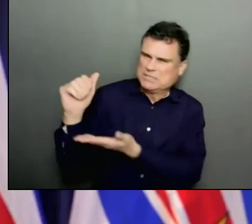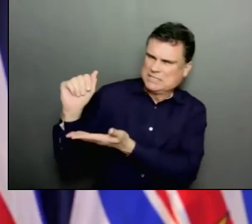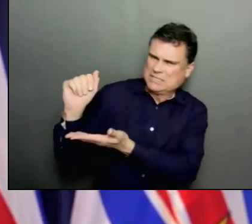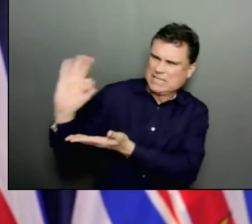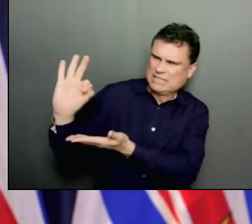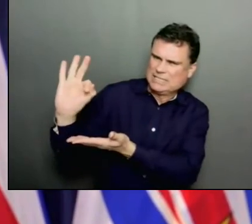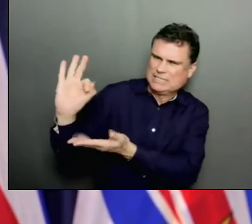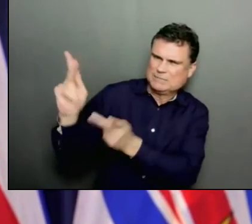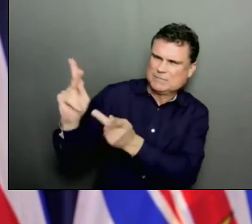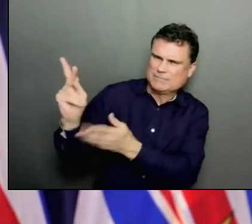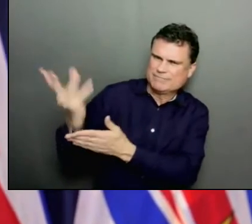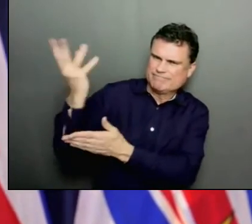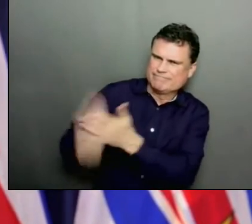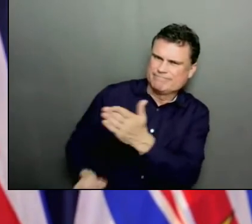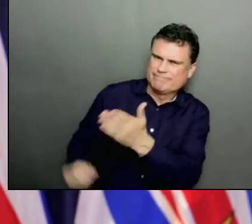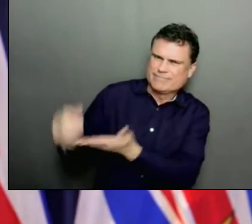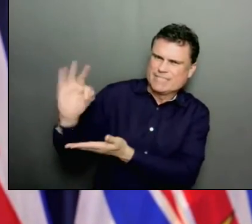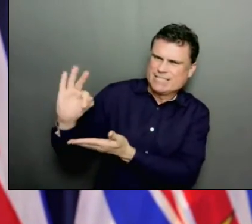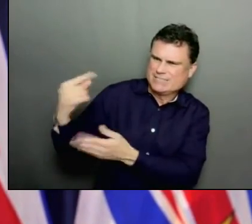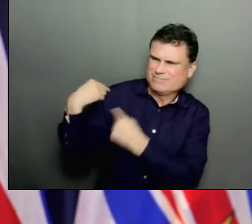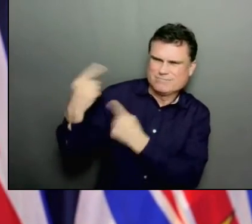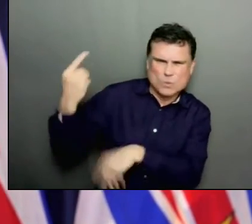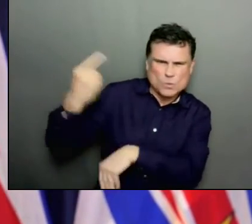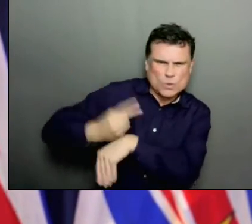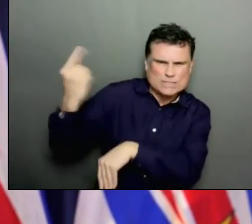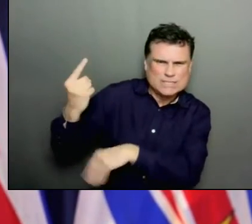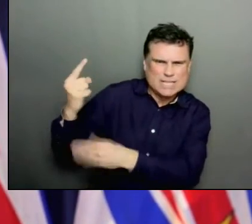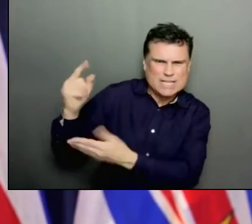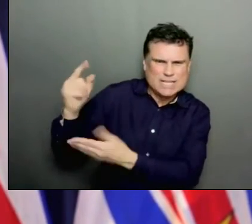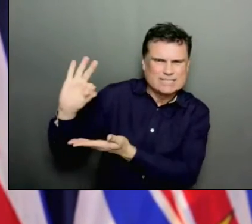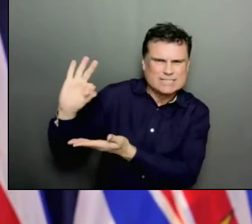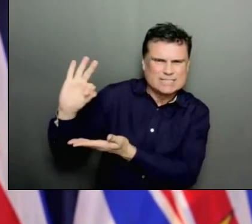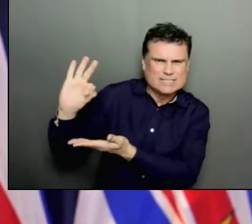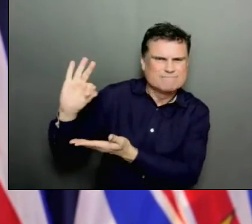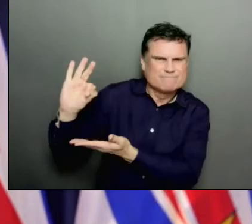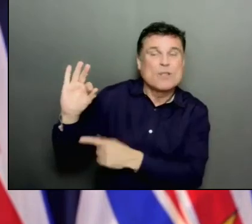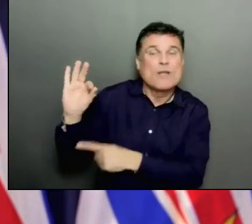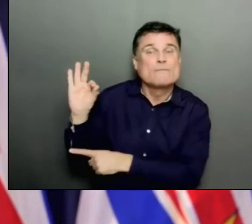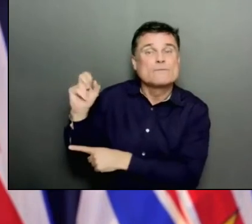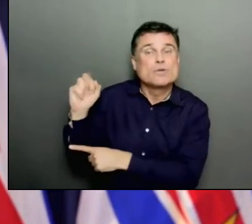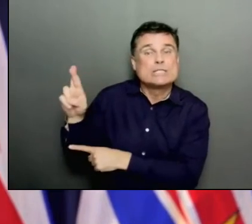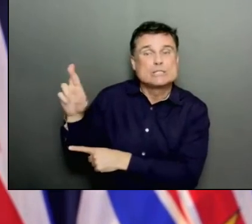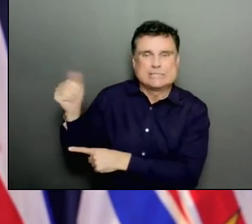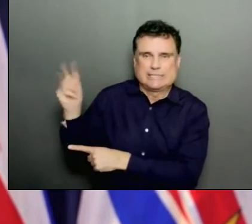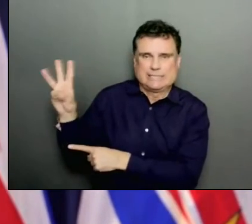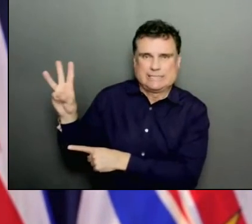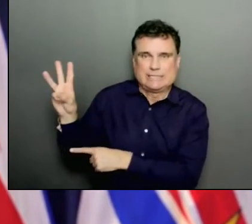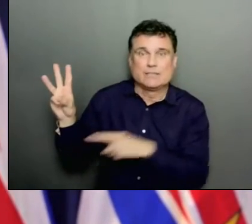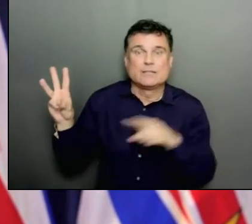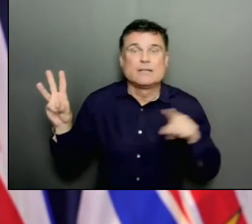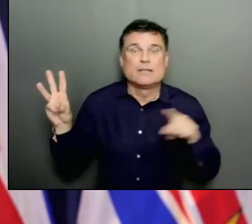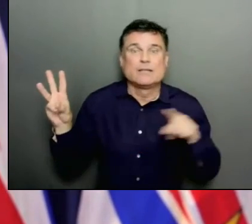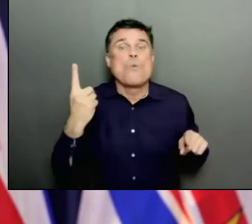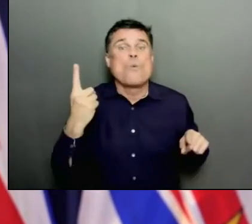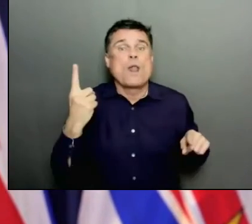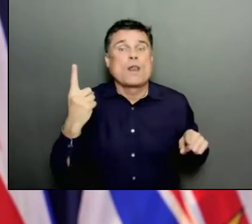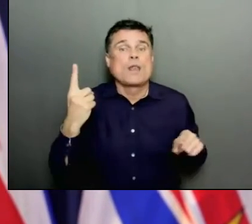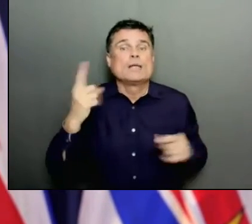authority, one in Interior Health, two in the Vancouver Coastal Health authority. It is December 23 and it's a